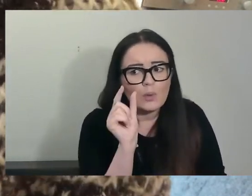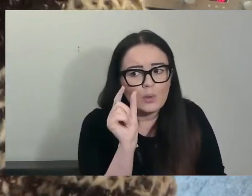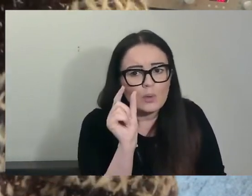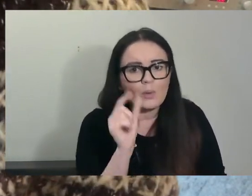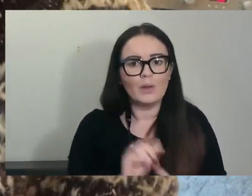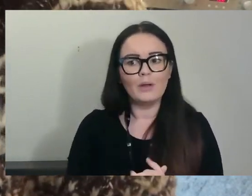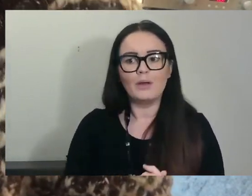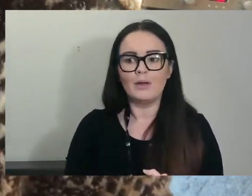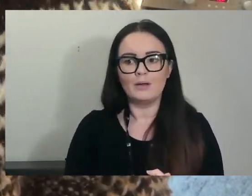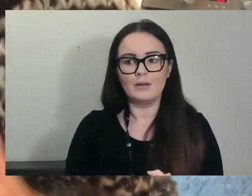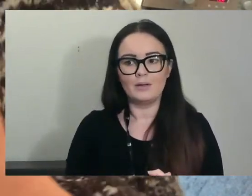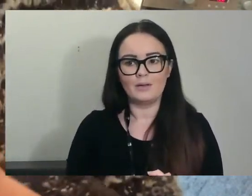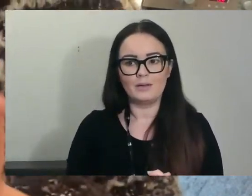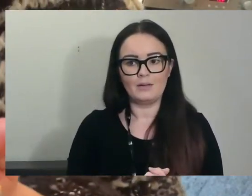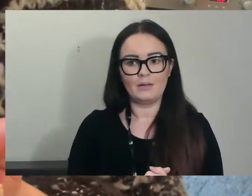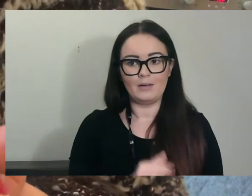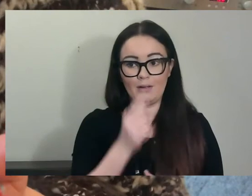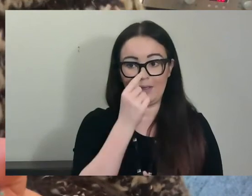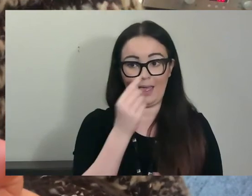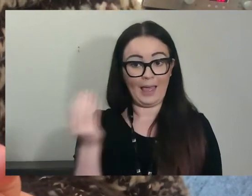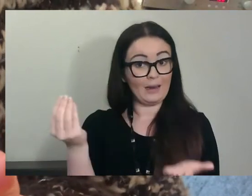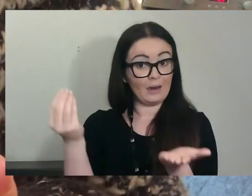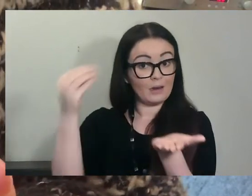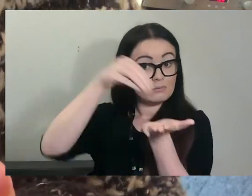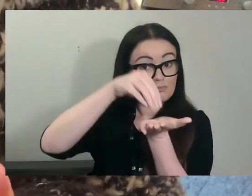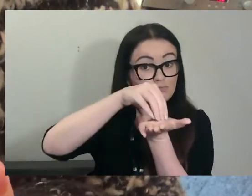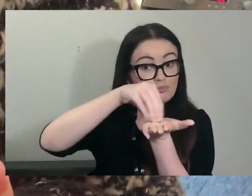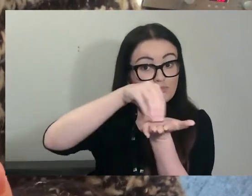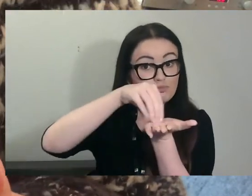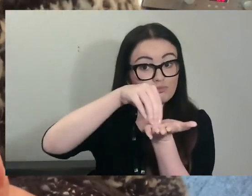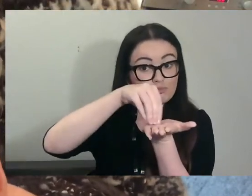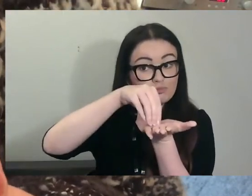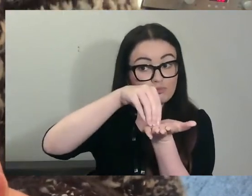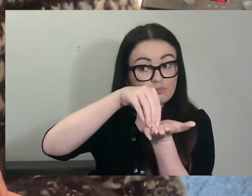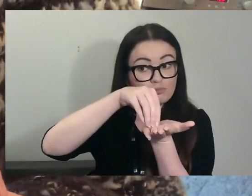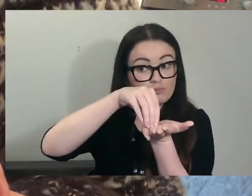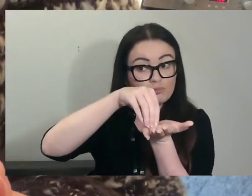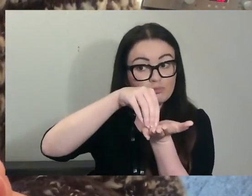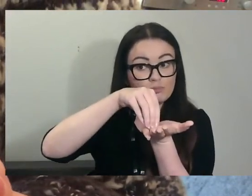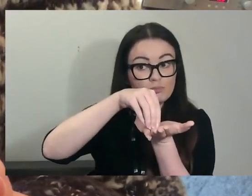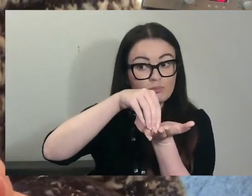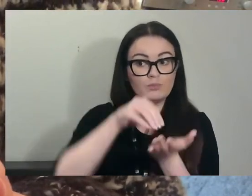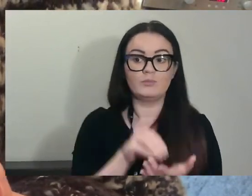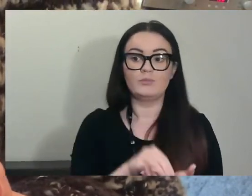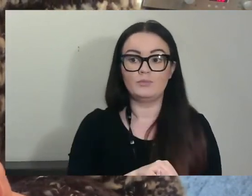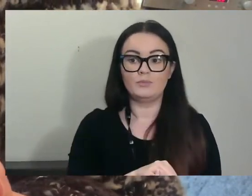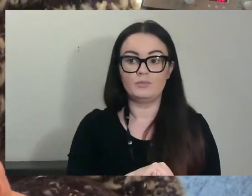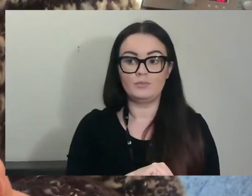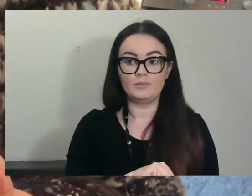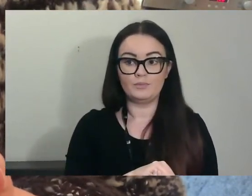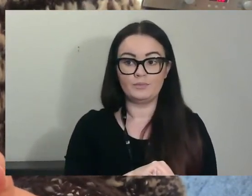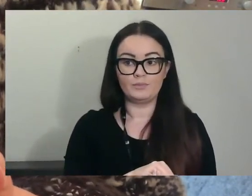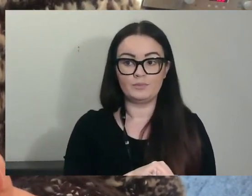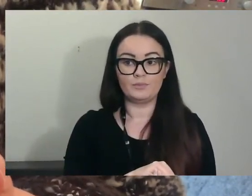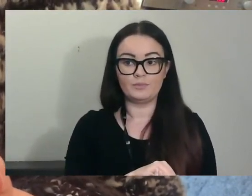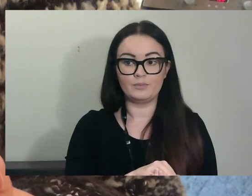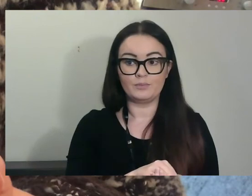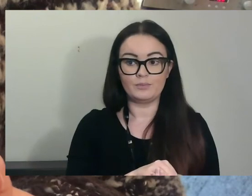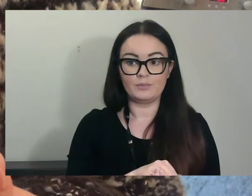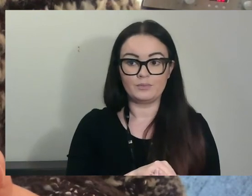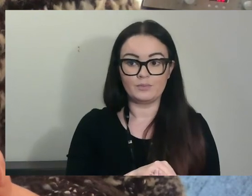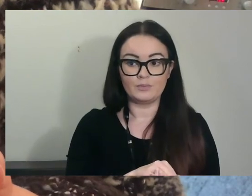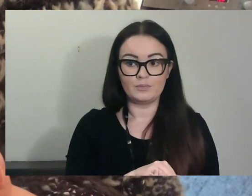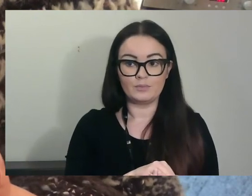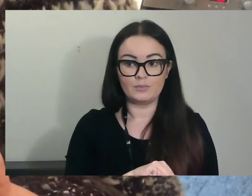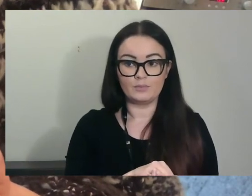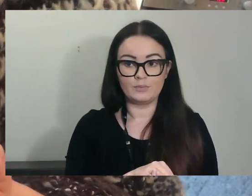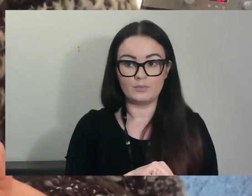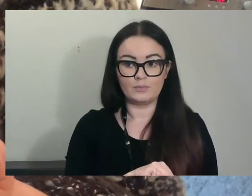here. Again, we can paint them or just pop them straight over the paint like this to